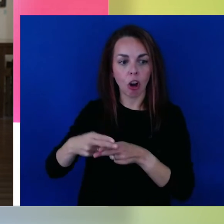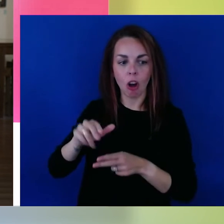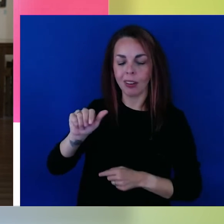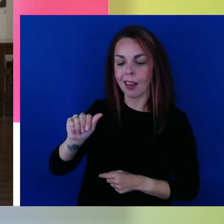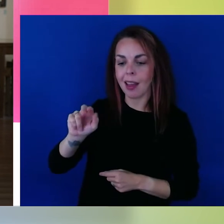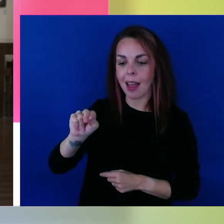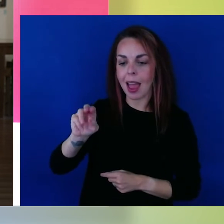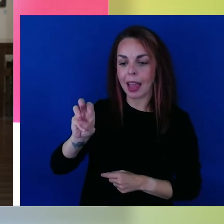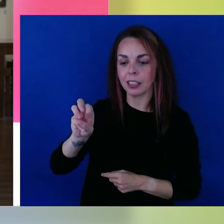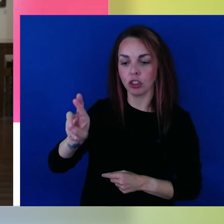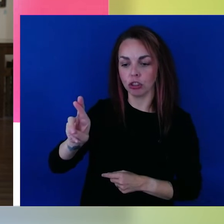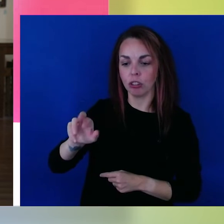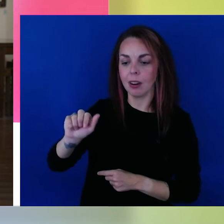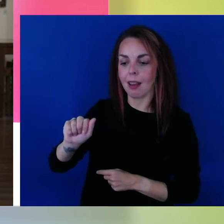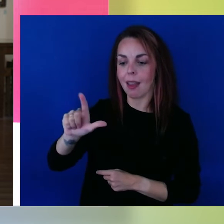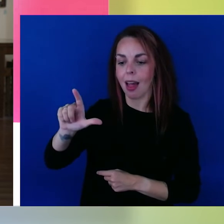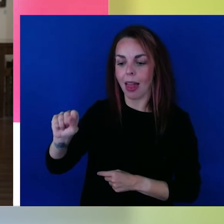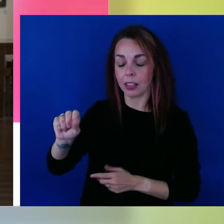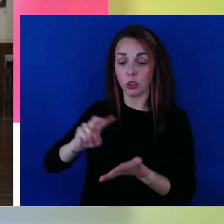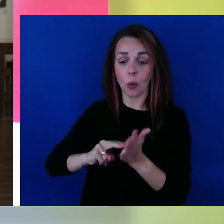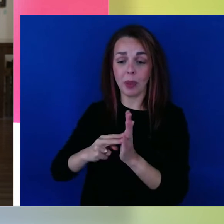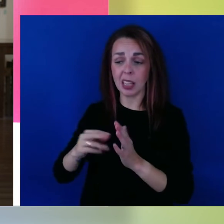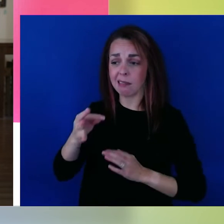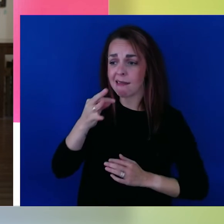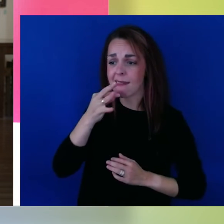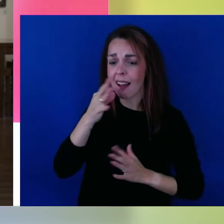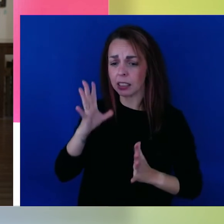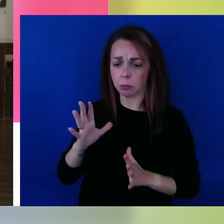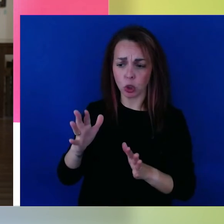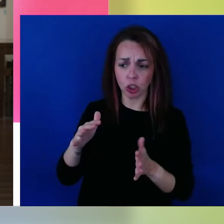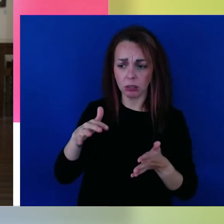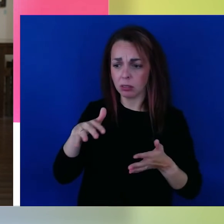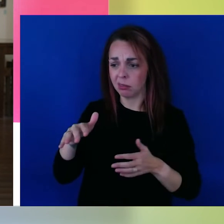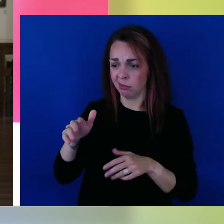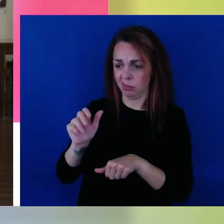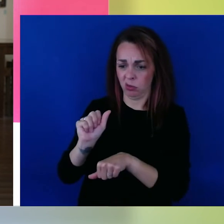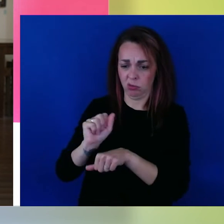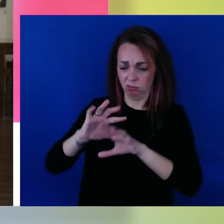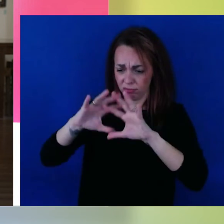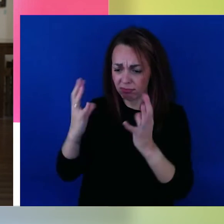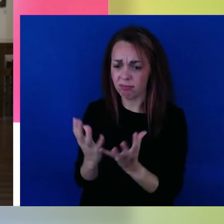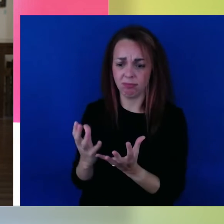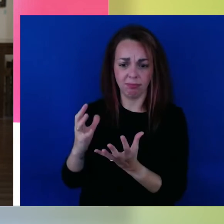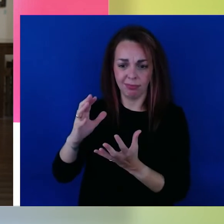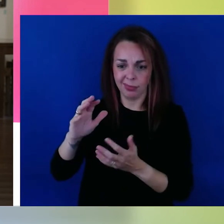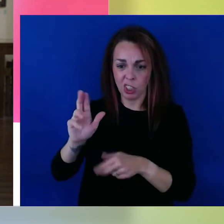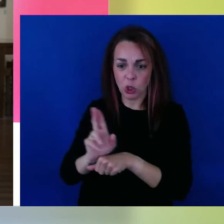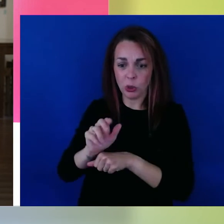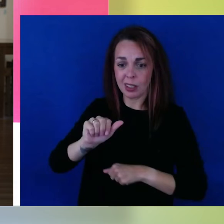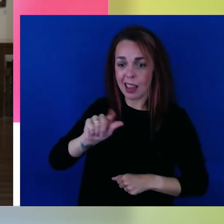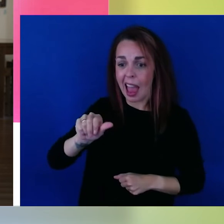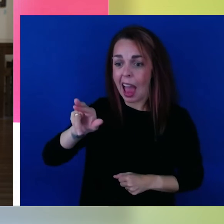It's experts all around the world who work on ALS using Azure to collect data,